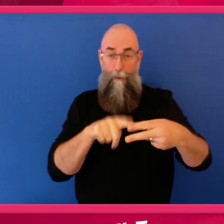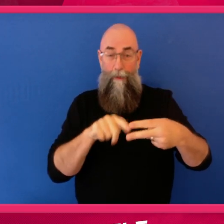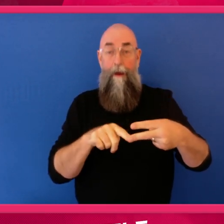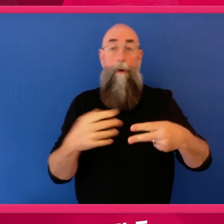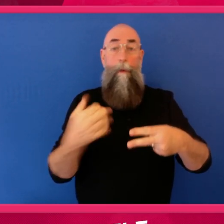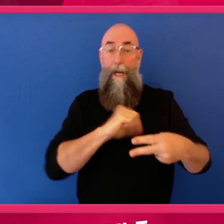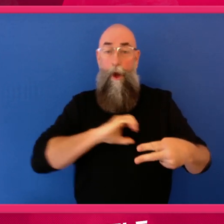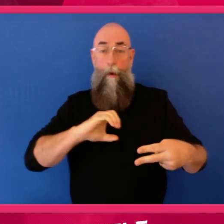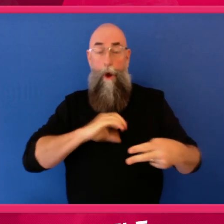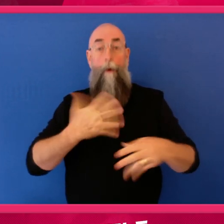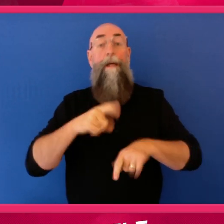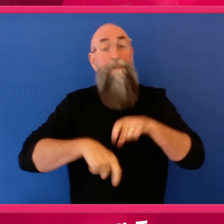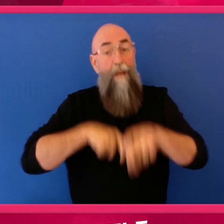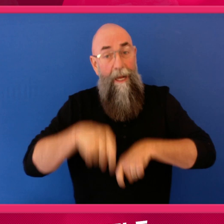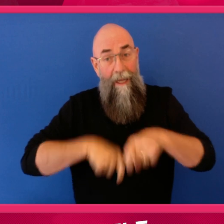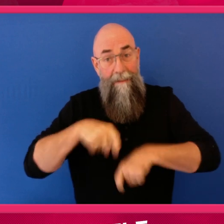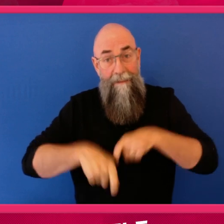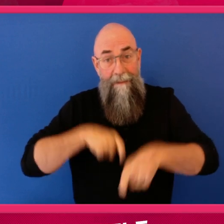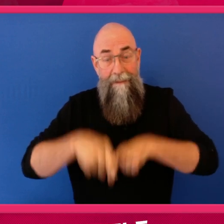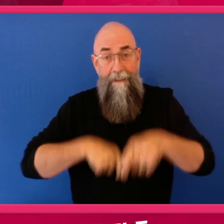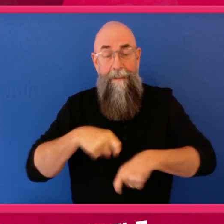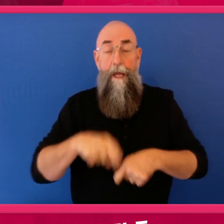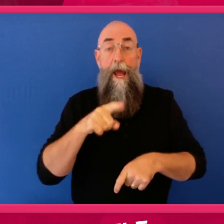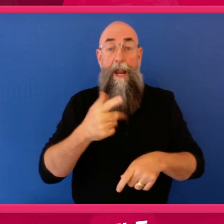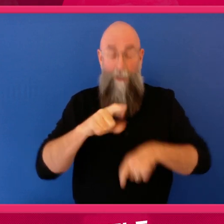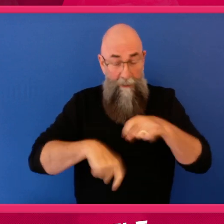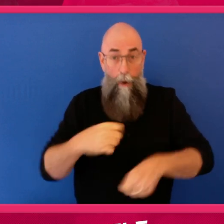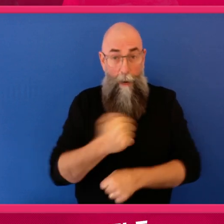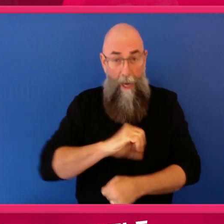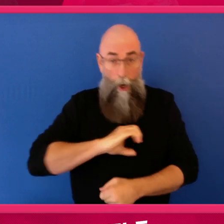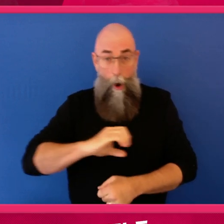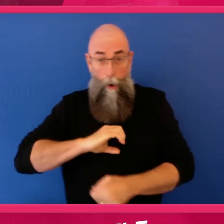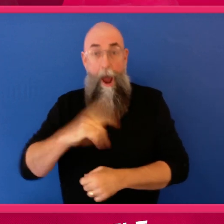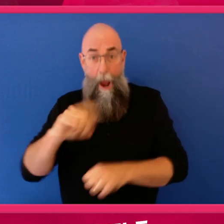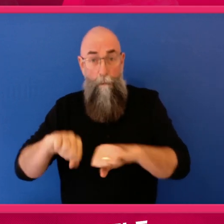achieved, and not only gold medals, but world records too. Paige Greco broke the world record